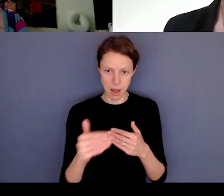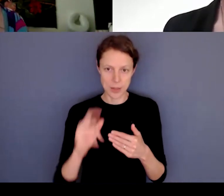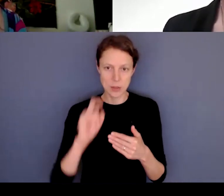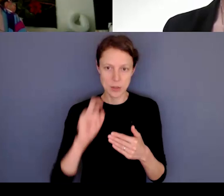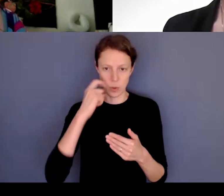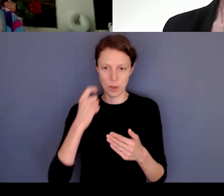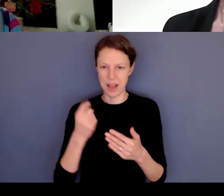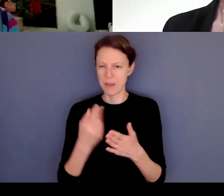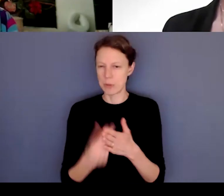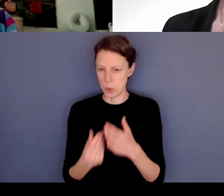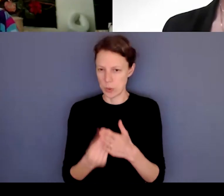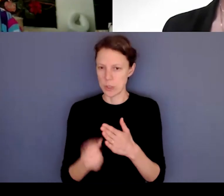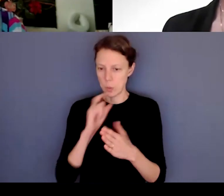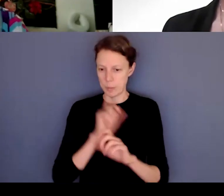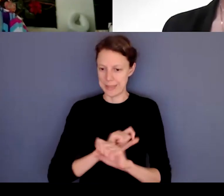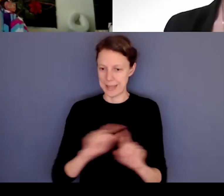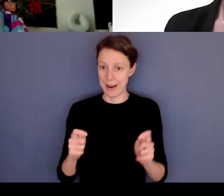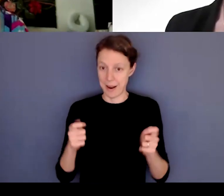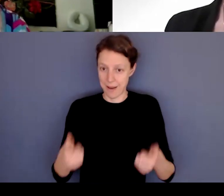that we've talked about will be sent out after today's session.